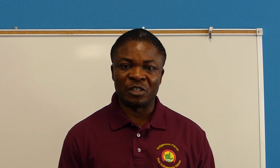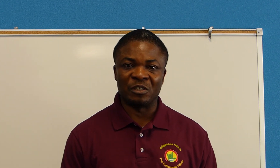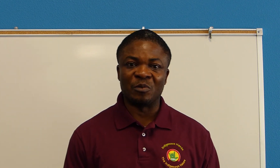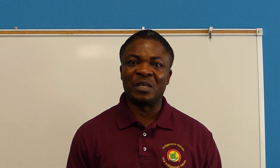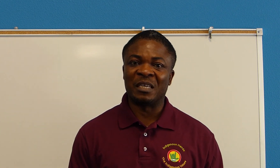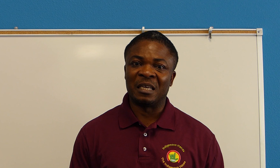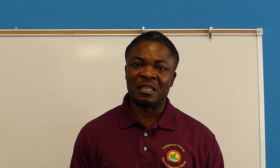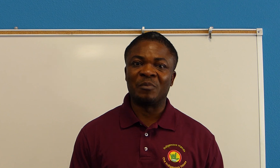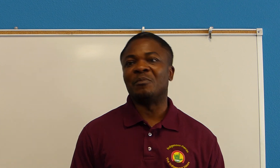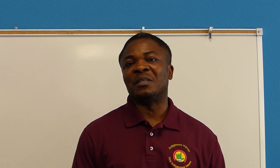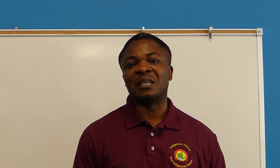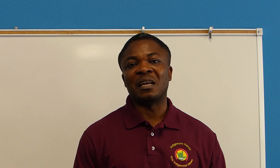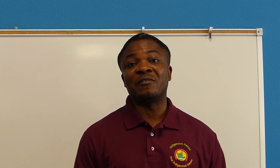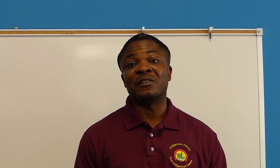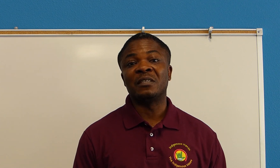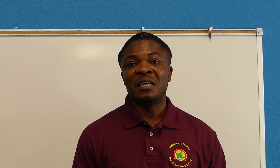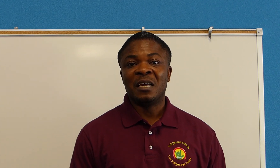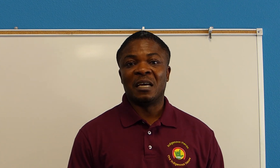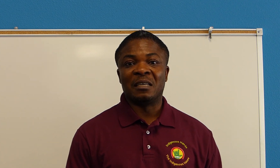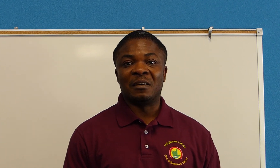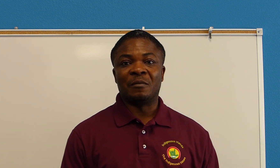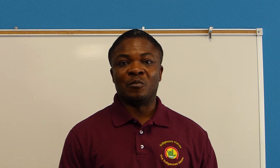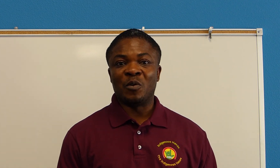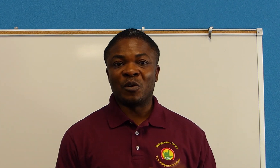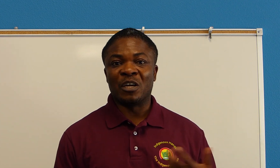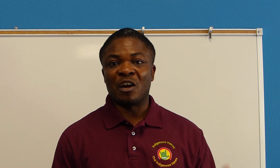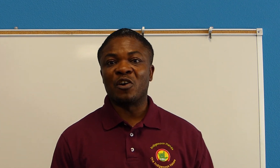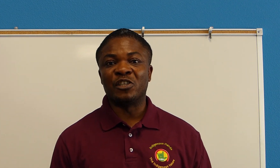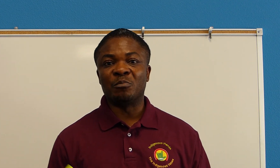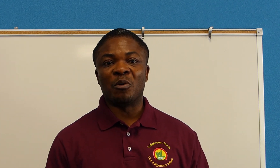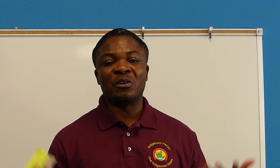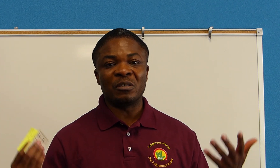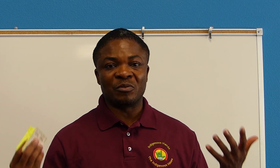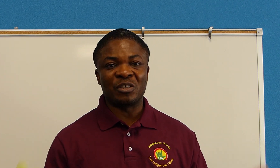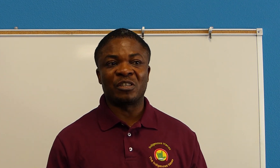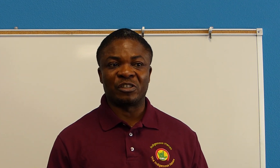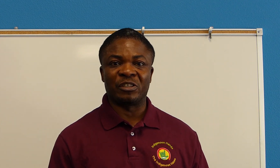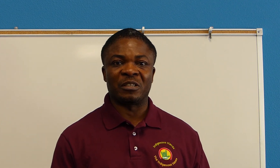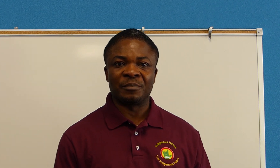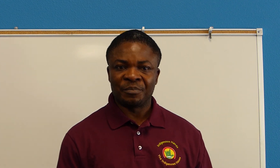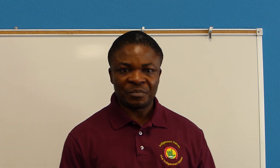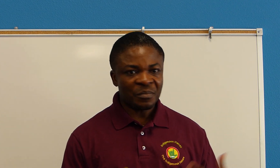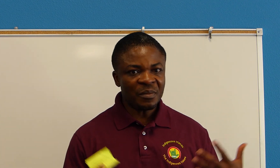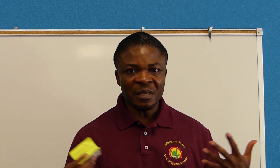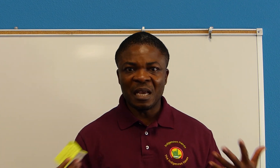She is doing in Adamorobe Signed Language and we want to encourage more researchers and